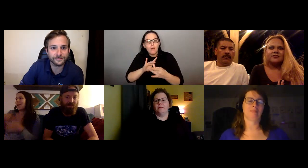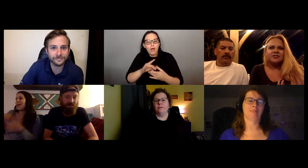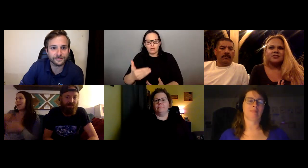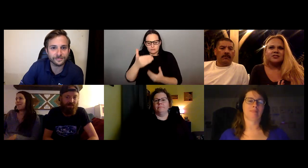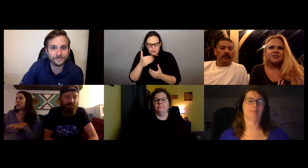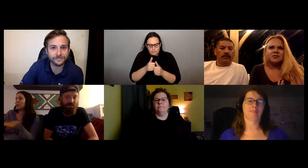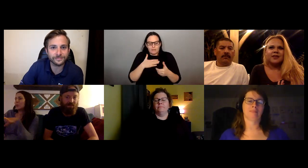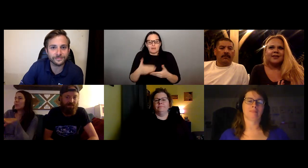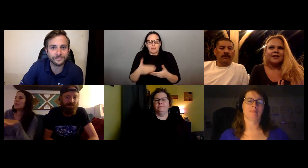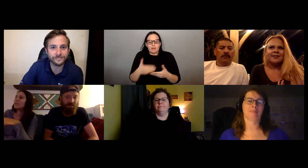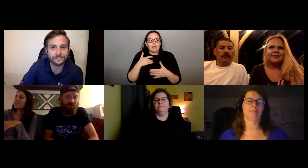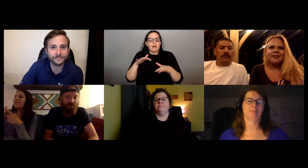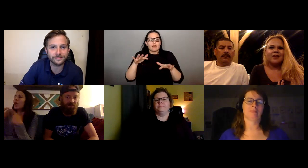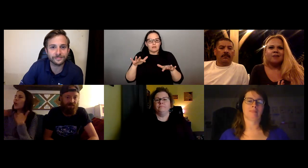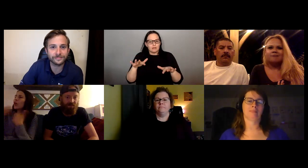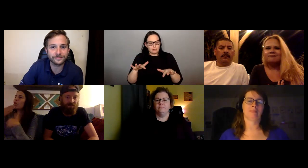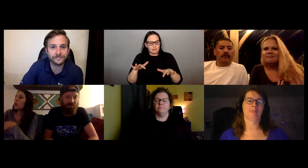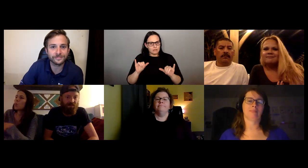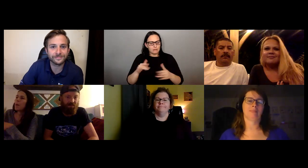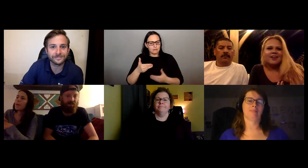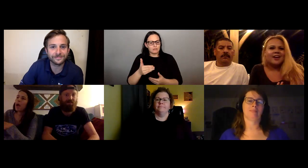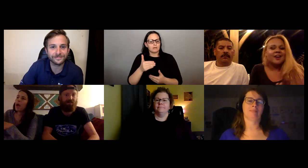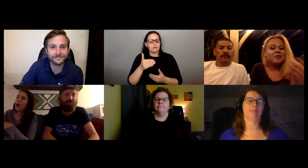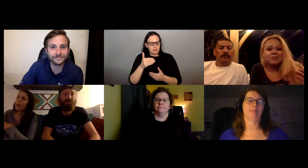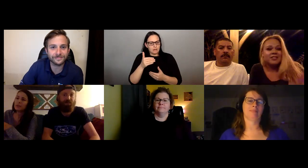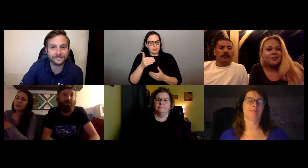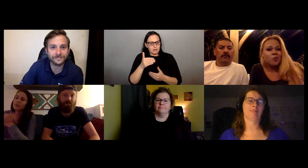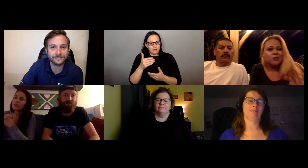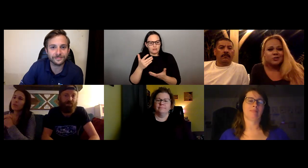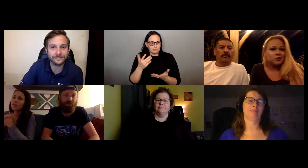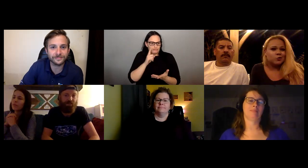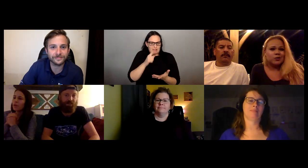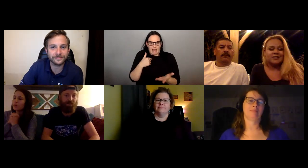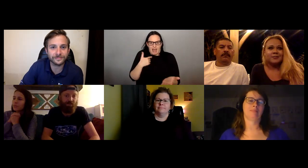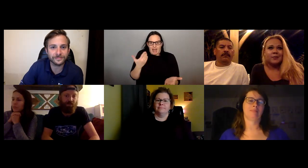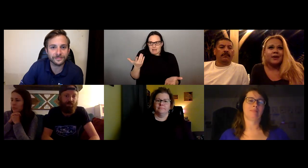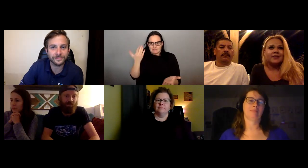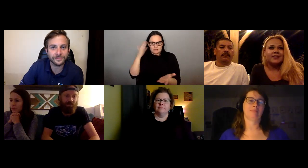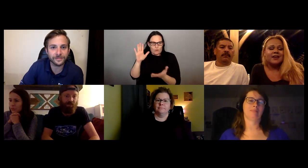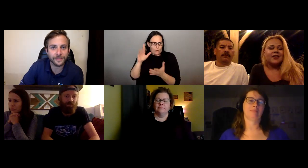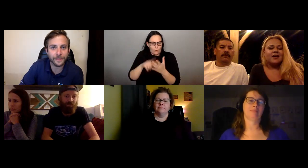just okay um i